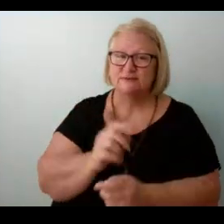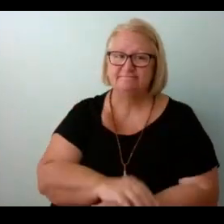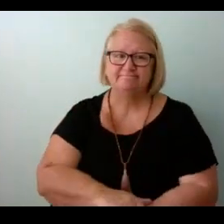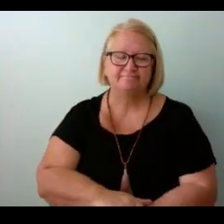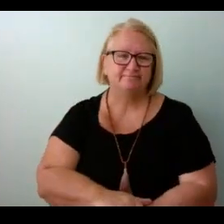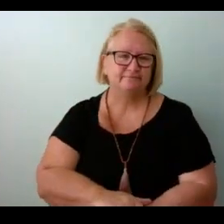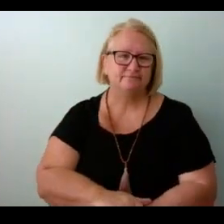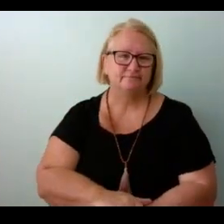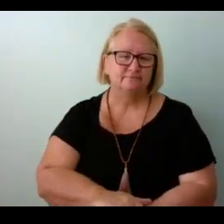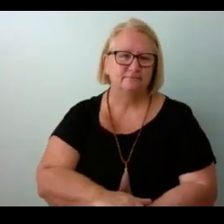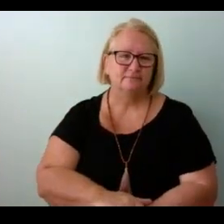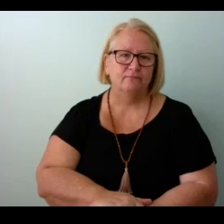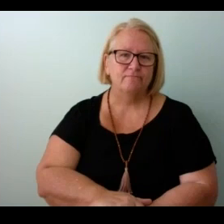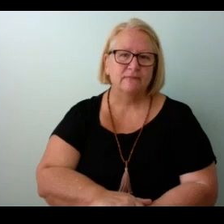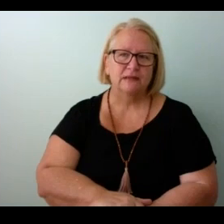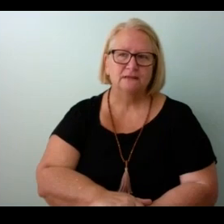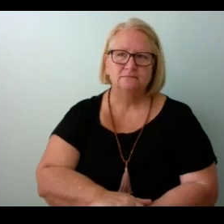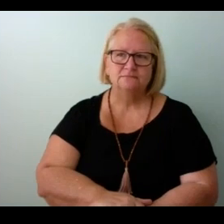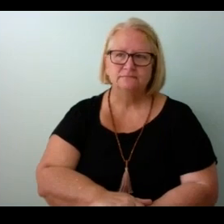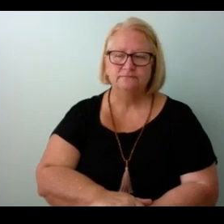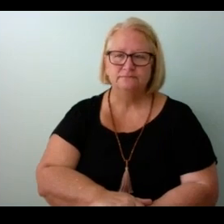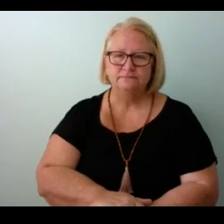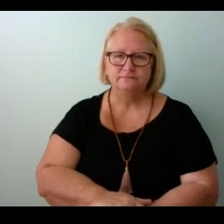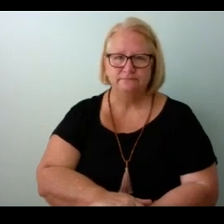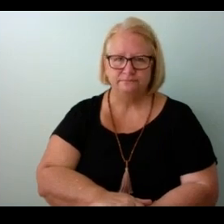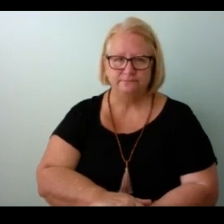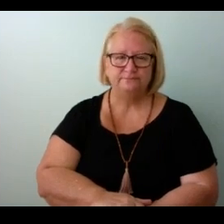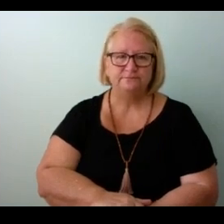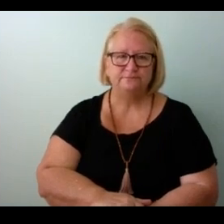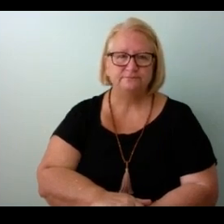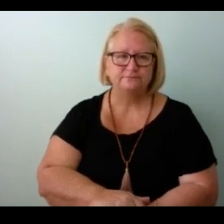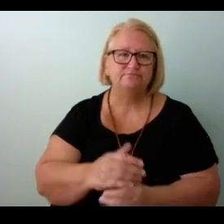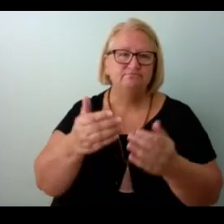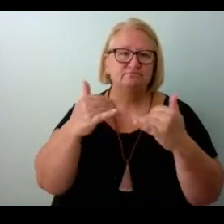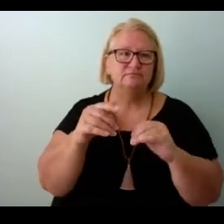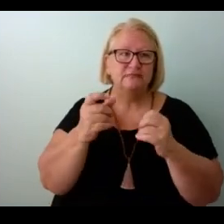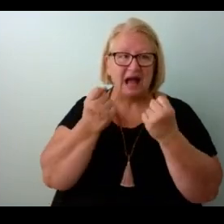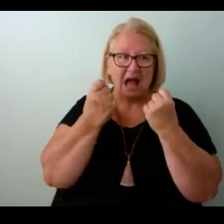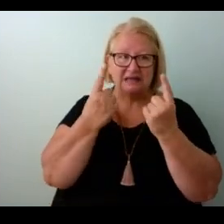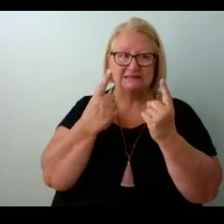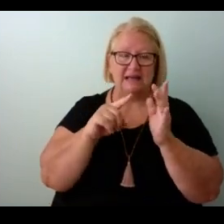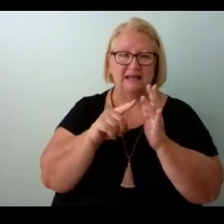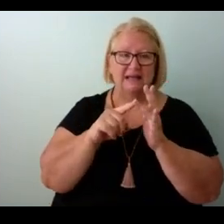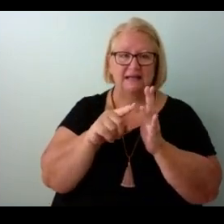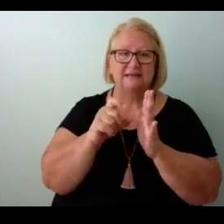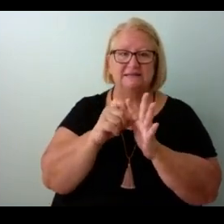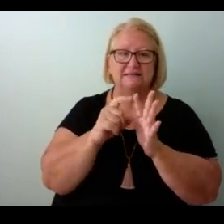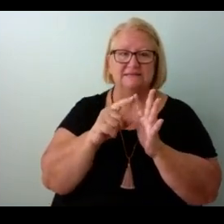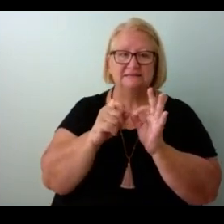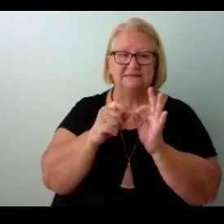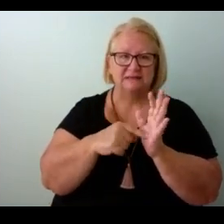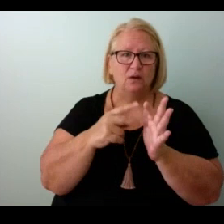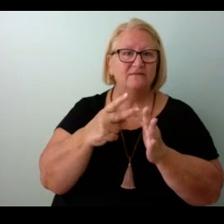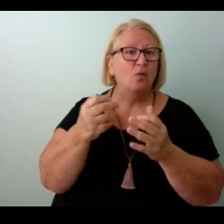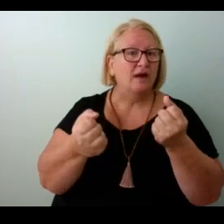We might jump into understanding debts then relating to vehicles, if this is okay.